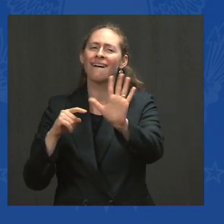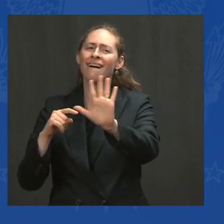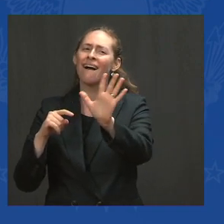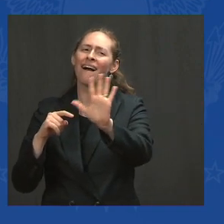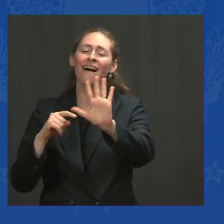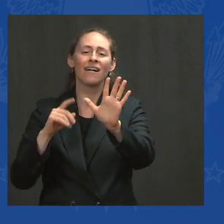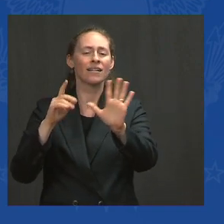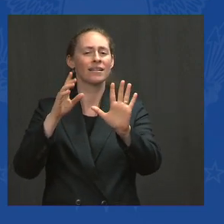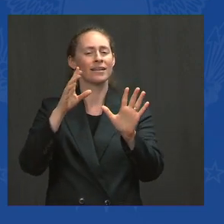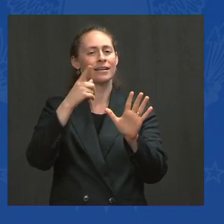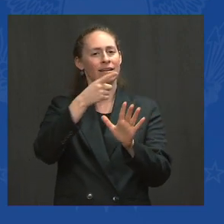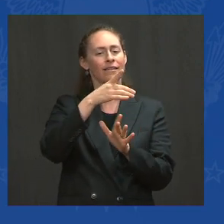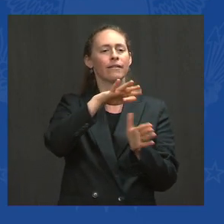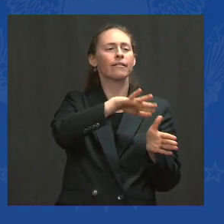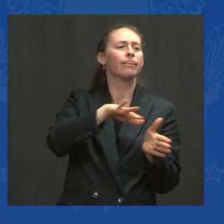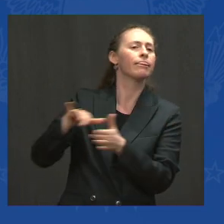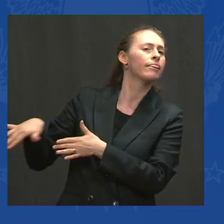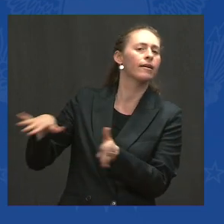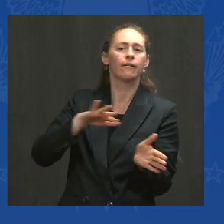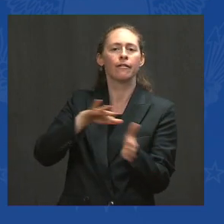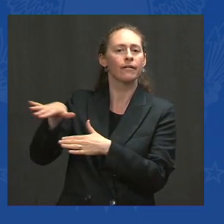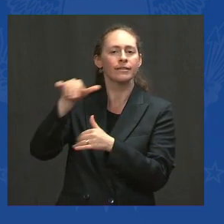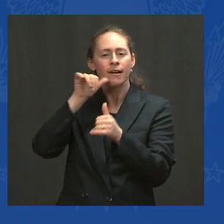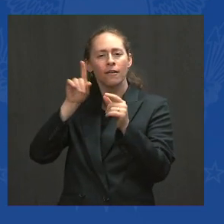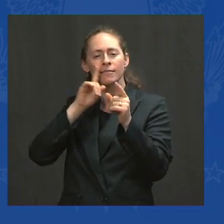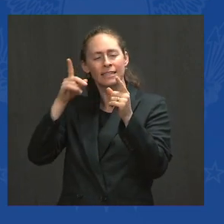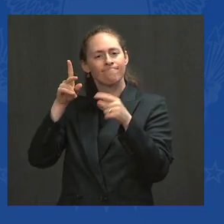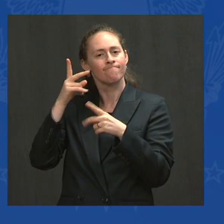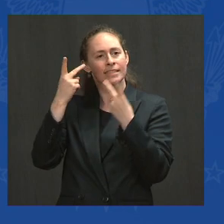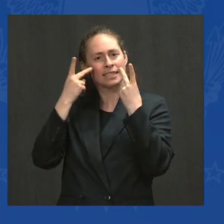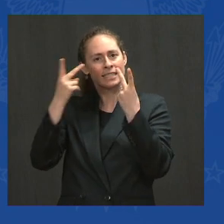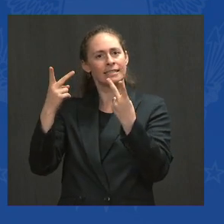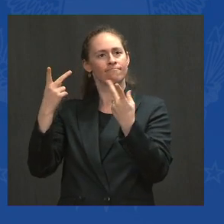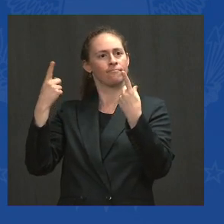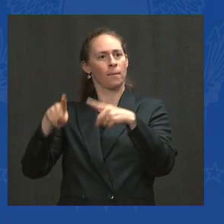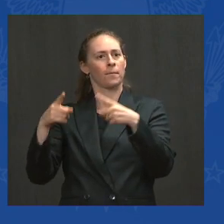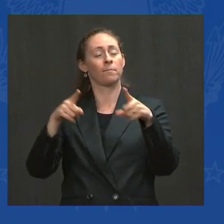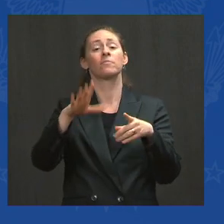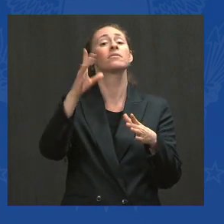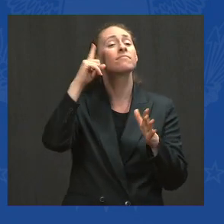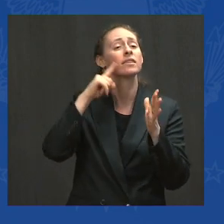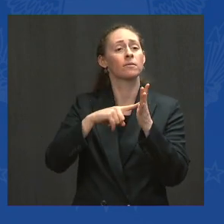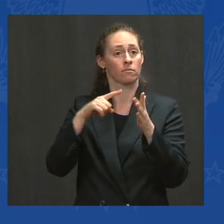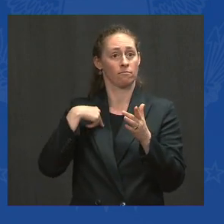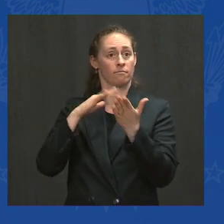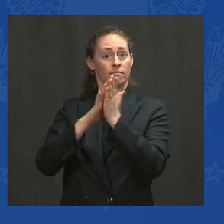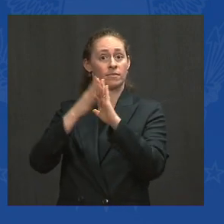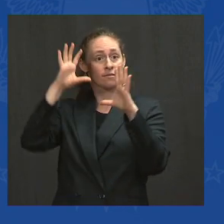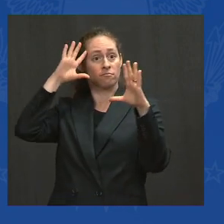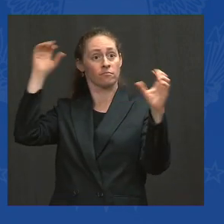already presented on the ground in Afghanistan when I took office: The Taliban was at its strongest mil-